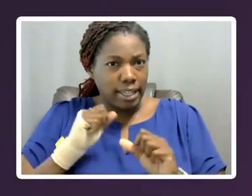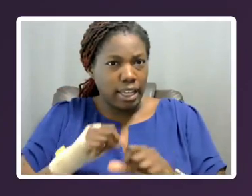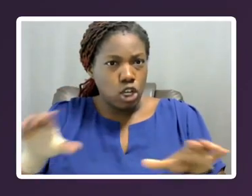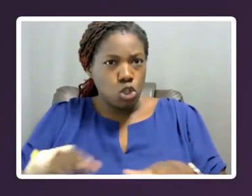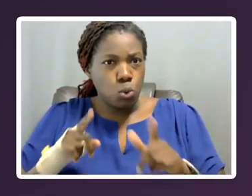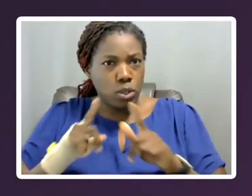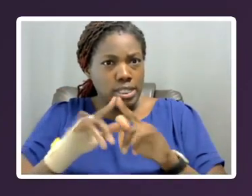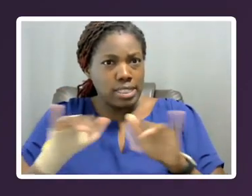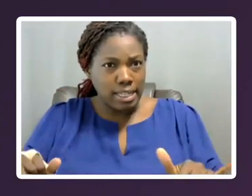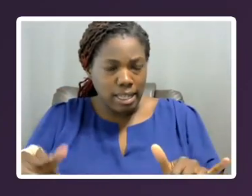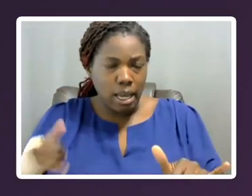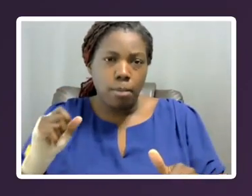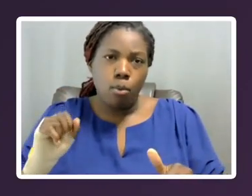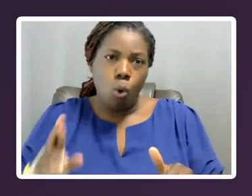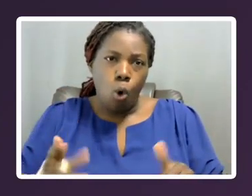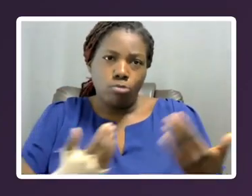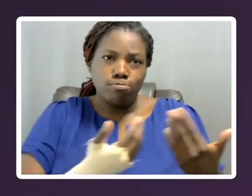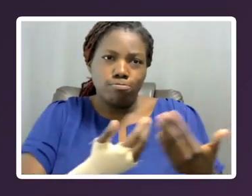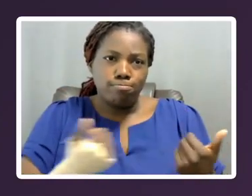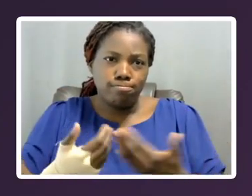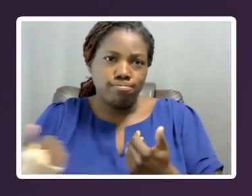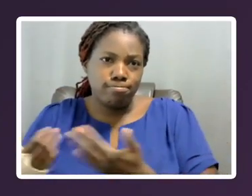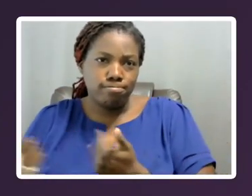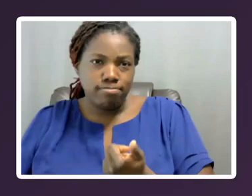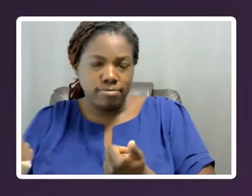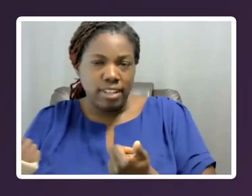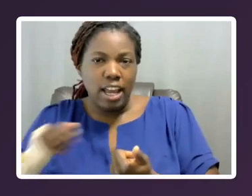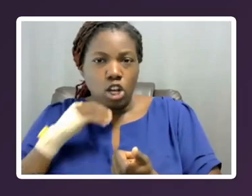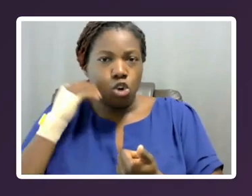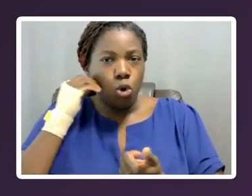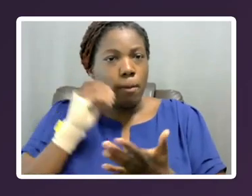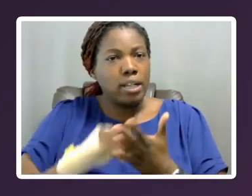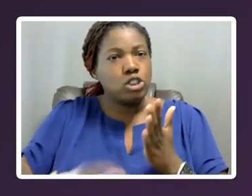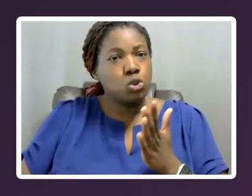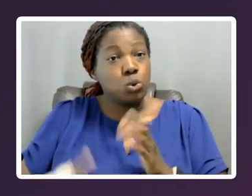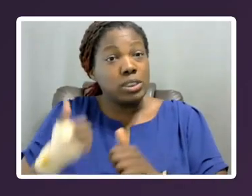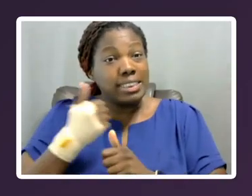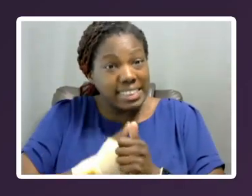the classroom or at home by students. Each lesson is differentiated by a title slide